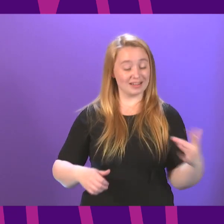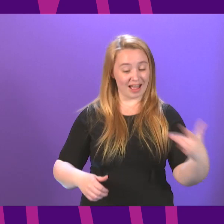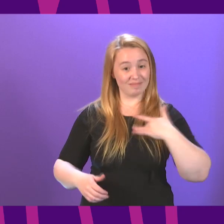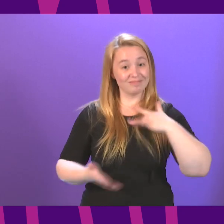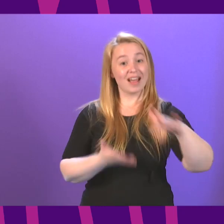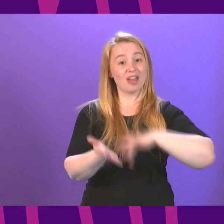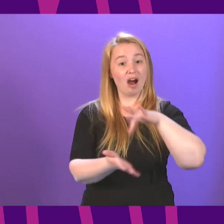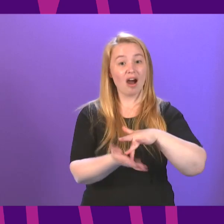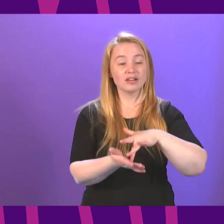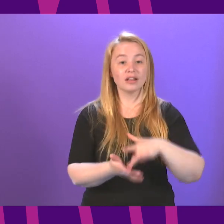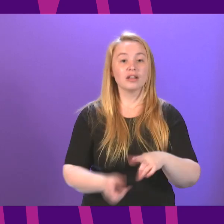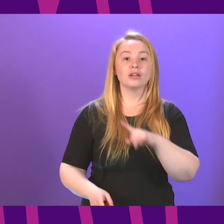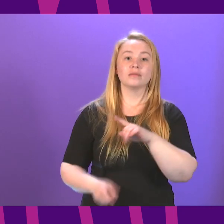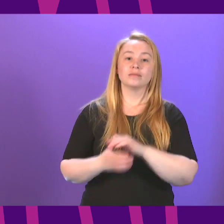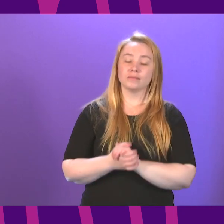after the election will bring that spirit back with us into the new session of Parliament.